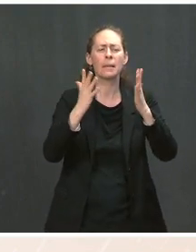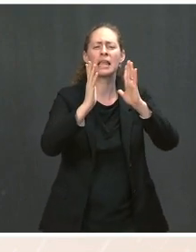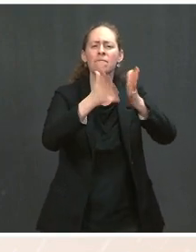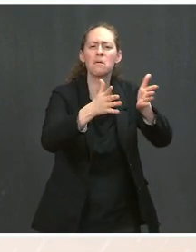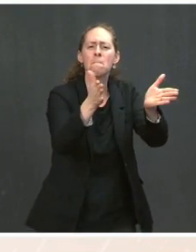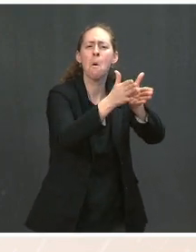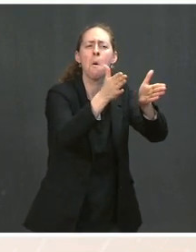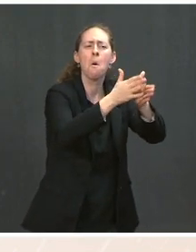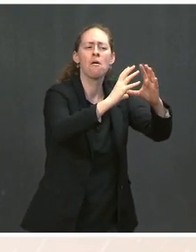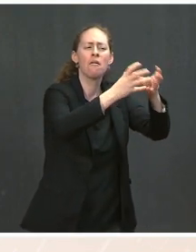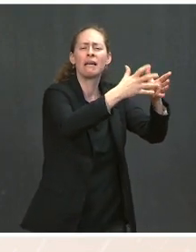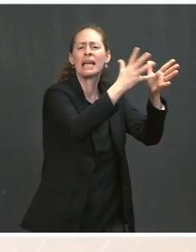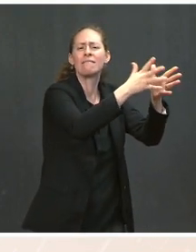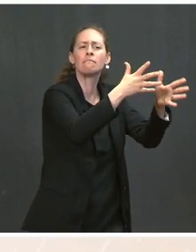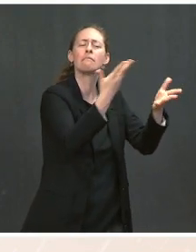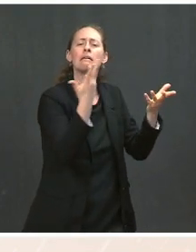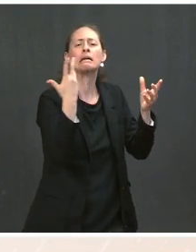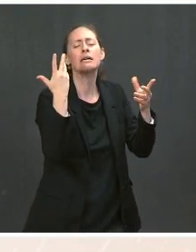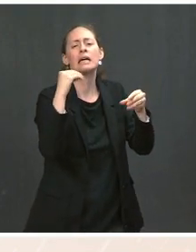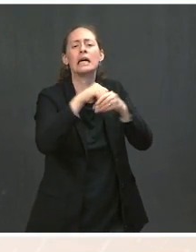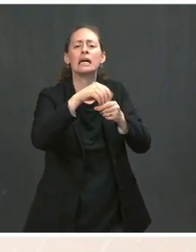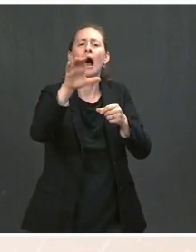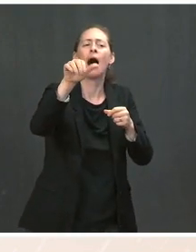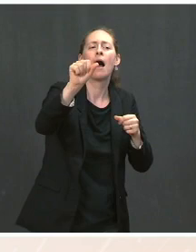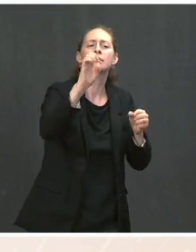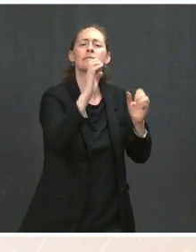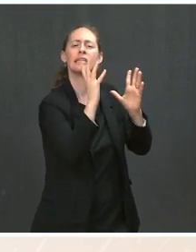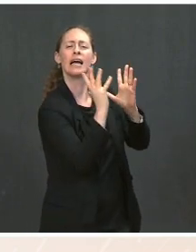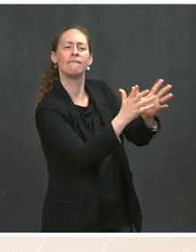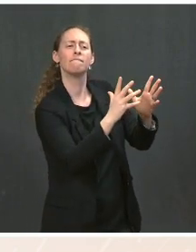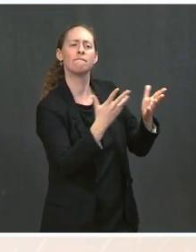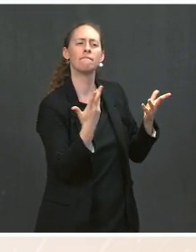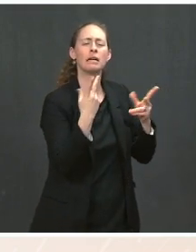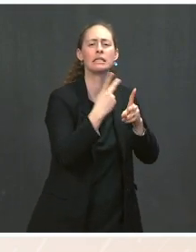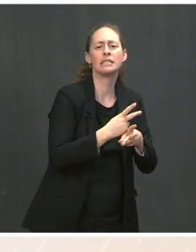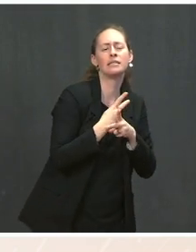And, knowing that he addressed this in some form, to deal -- to support the intelligence community